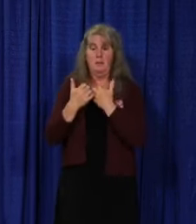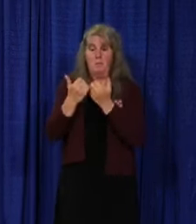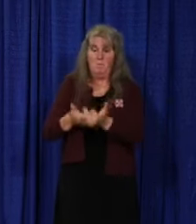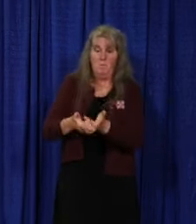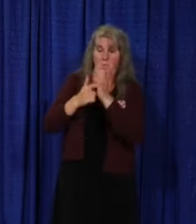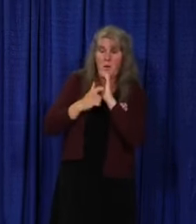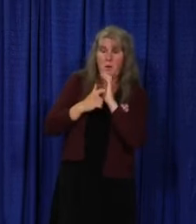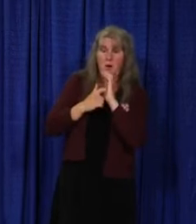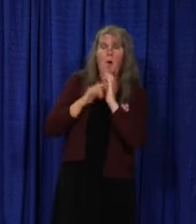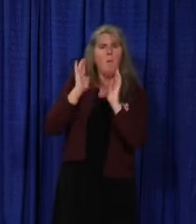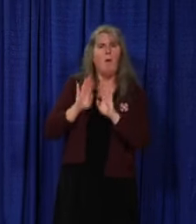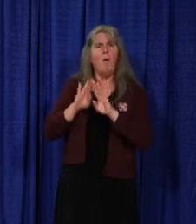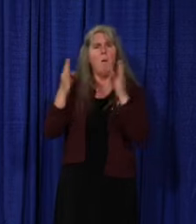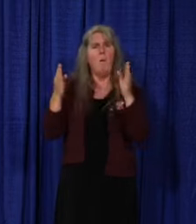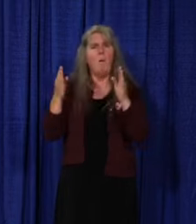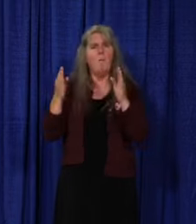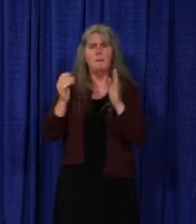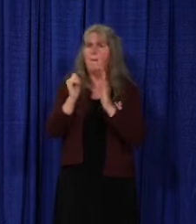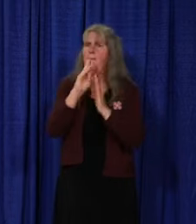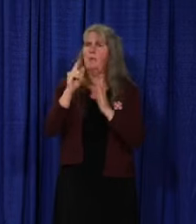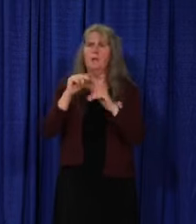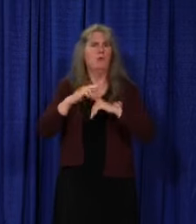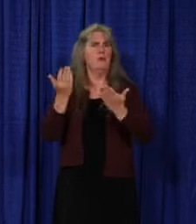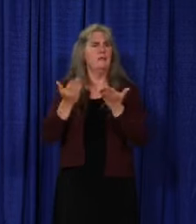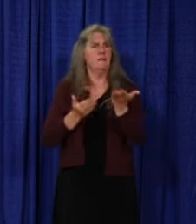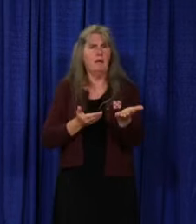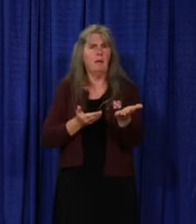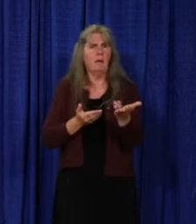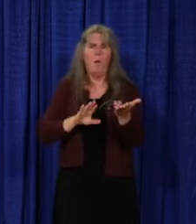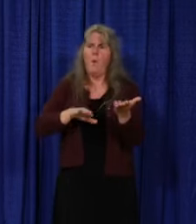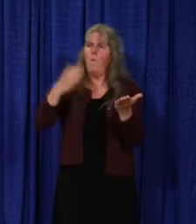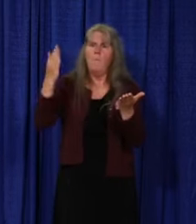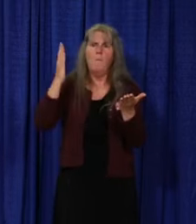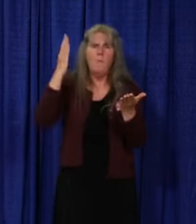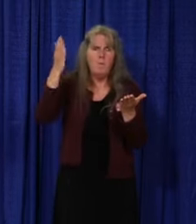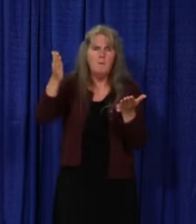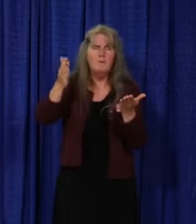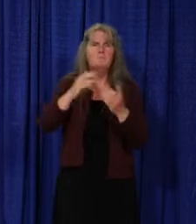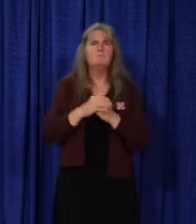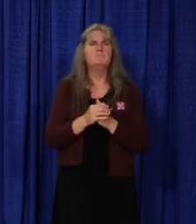assembly that is when we will, when we have the bills ready. And again, we have made offers